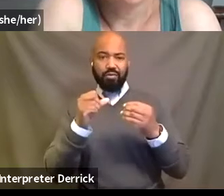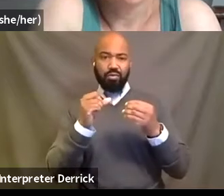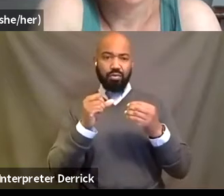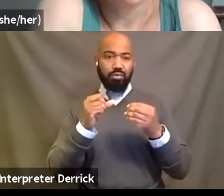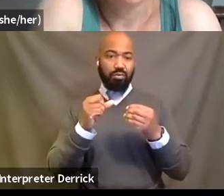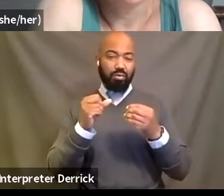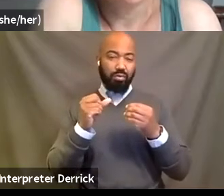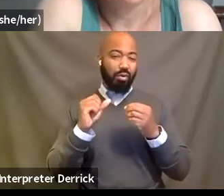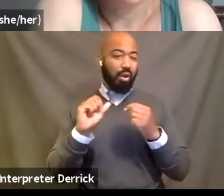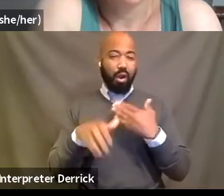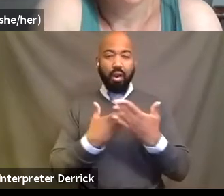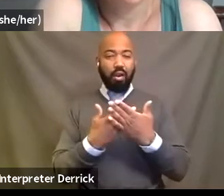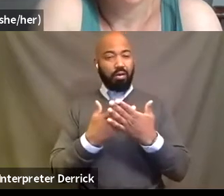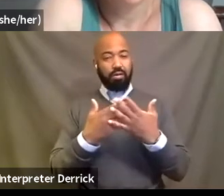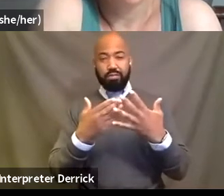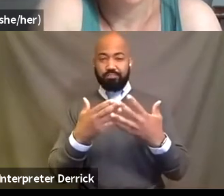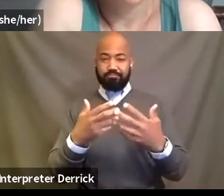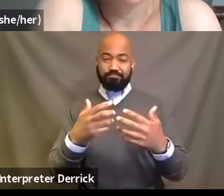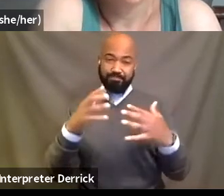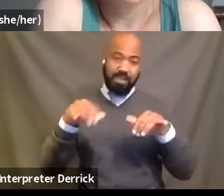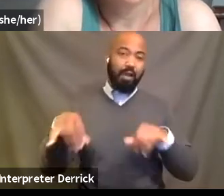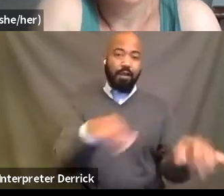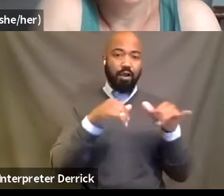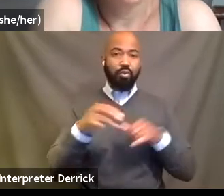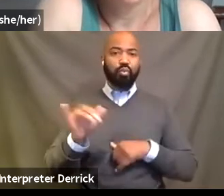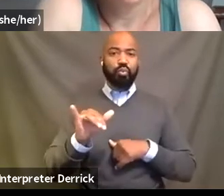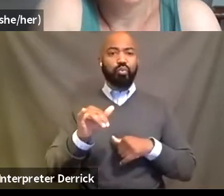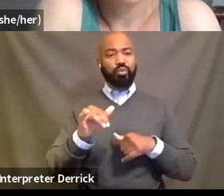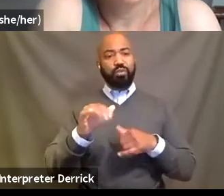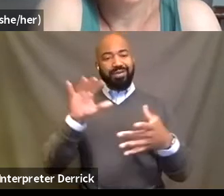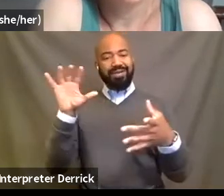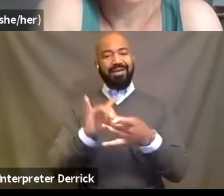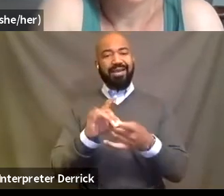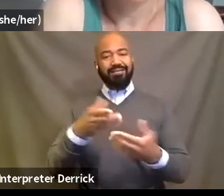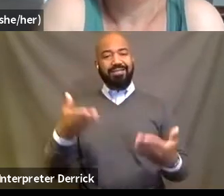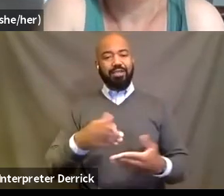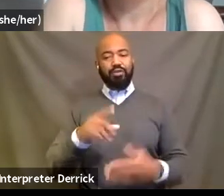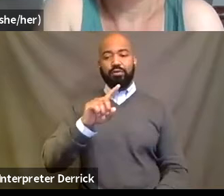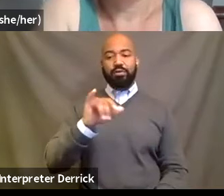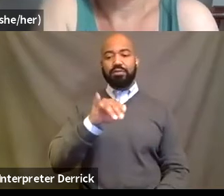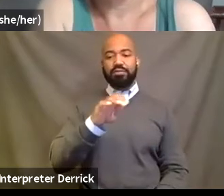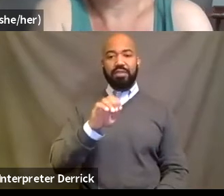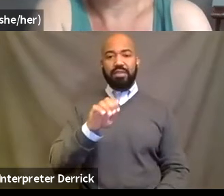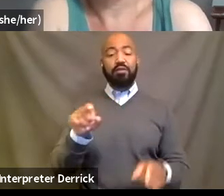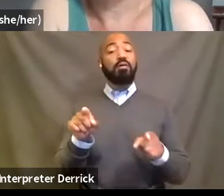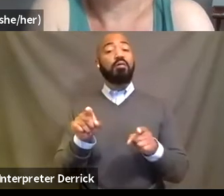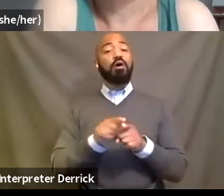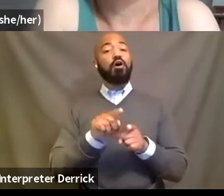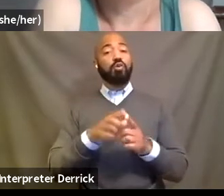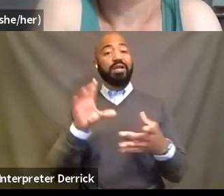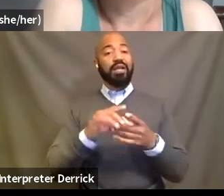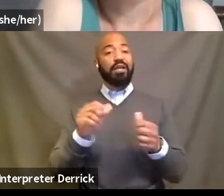Kirya Traber (she/her): almost certainly closing out, I want to put a button on it with some offers from soul, for an alternative to the usual ACTA be so we have.